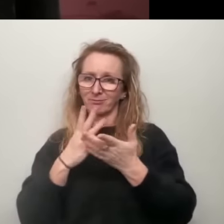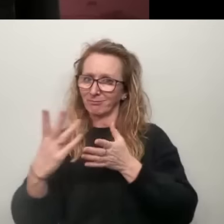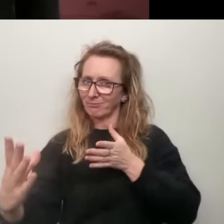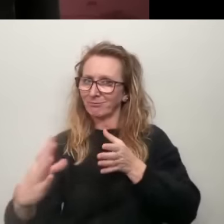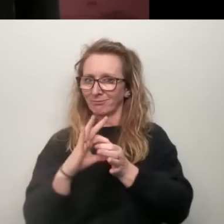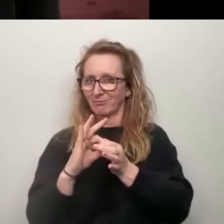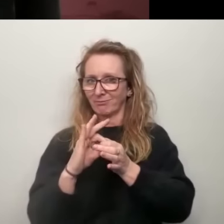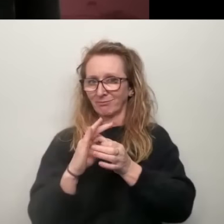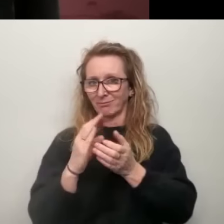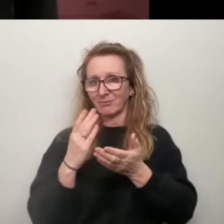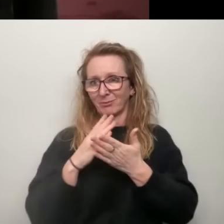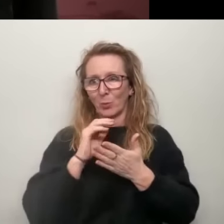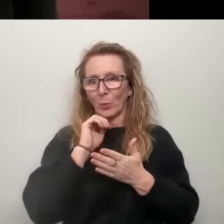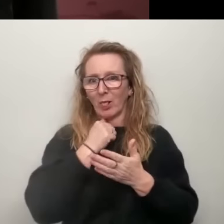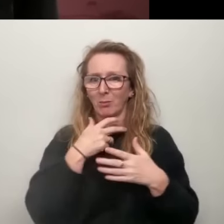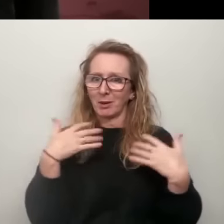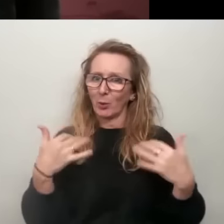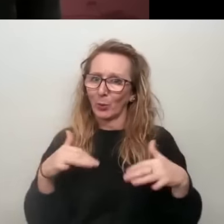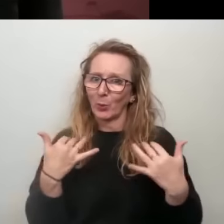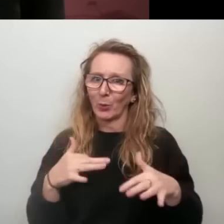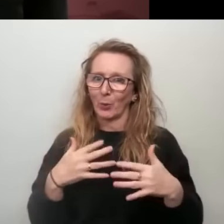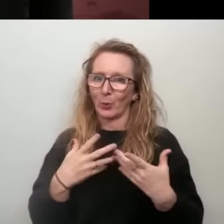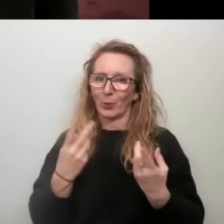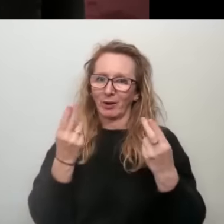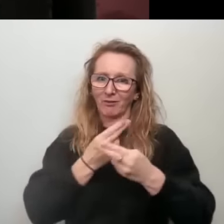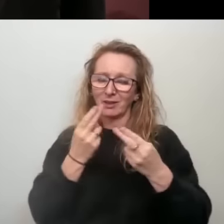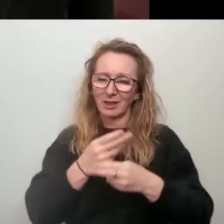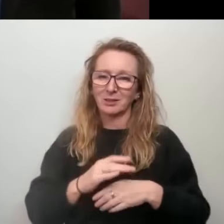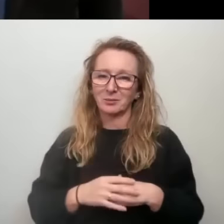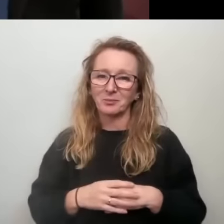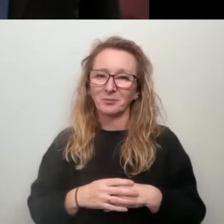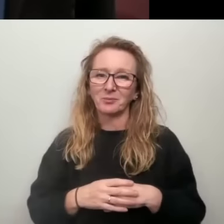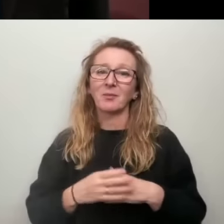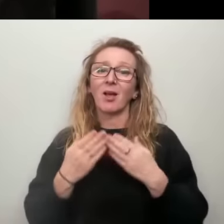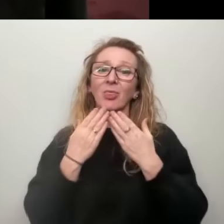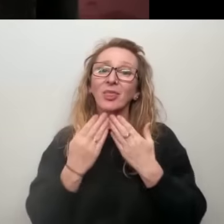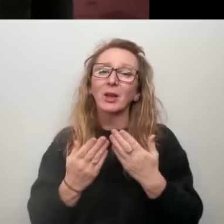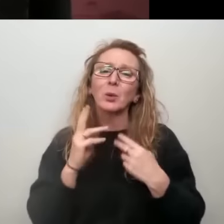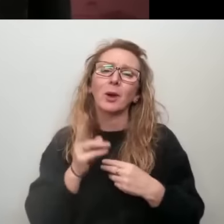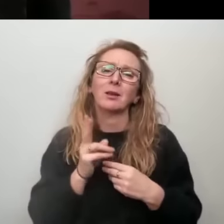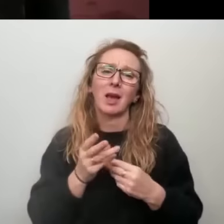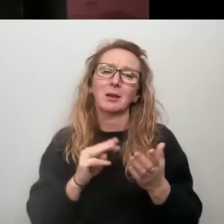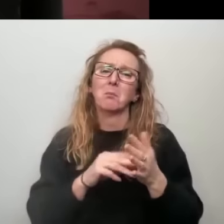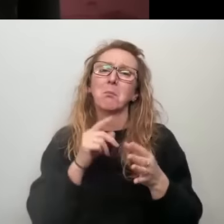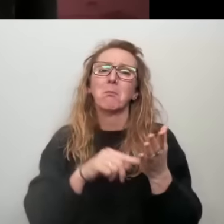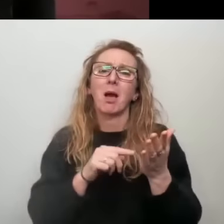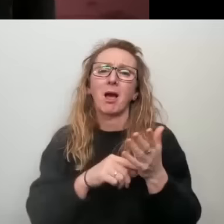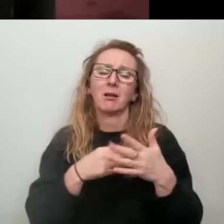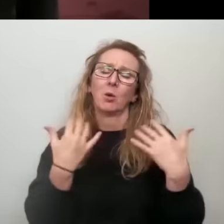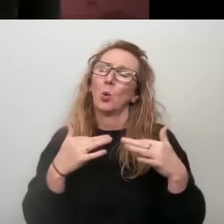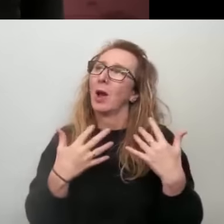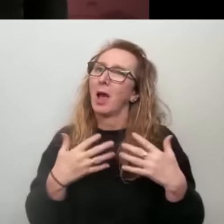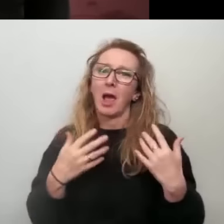to be another fascinating evening. But thank you once again to Matt for such a fantastic lecture.